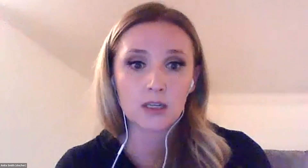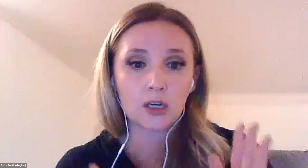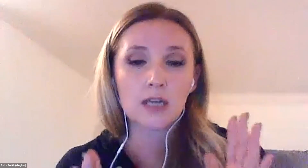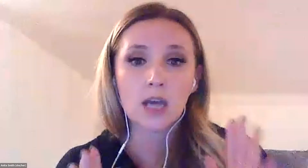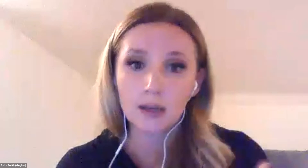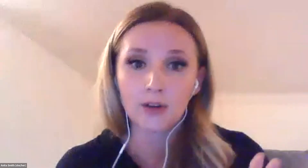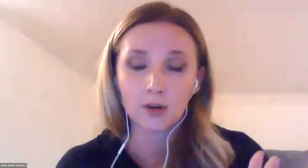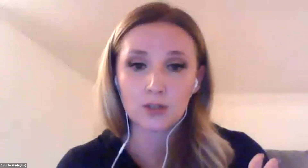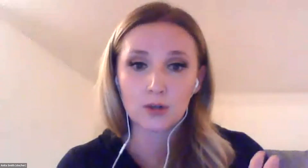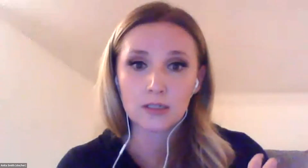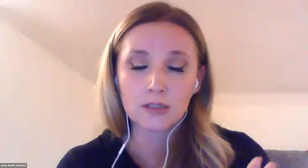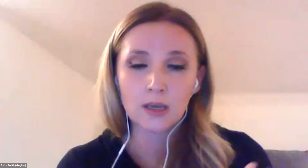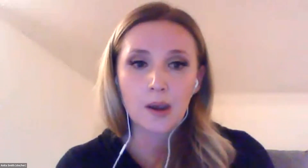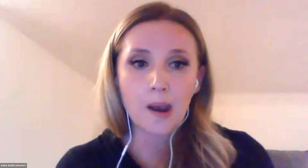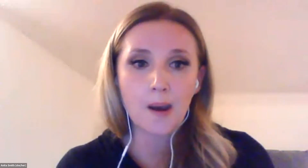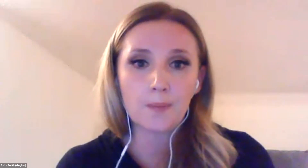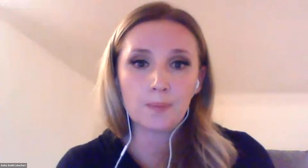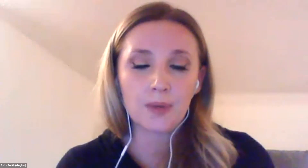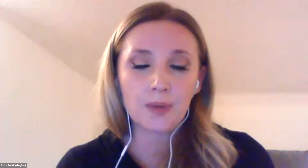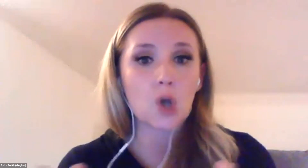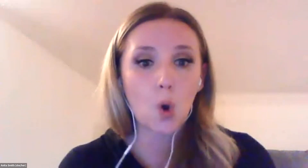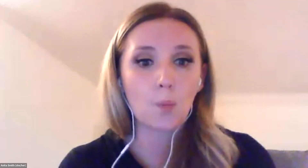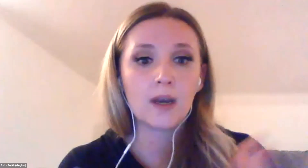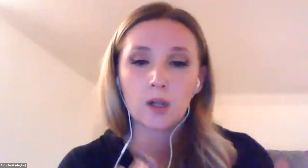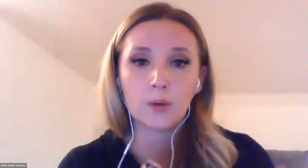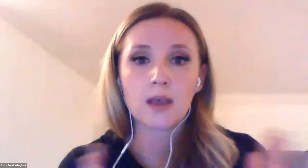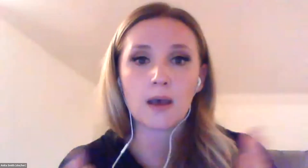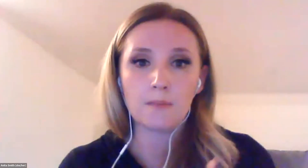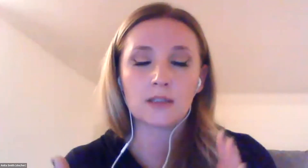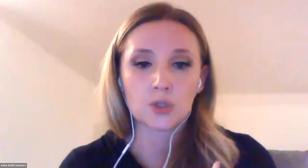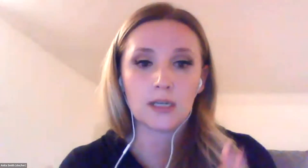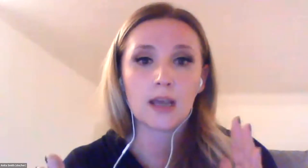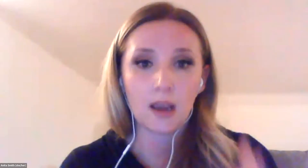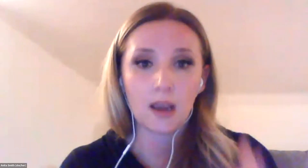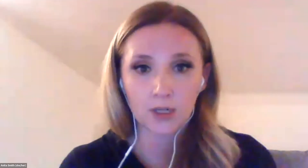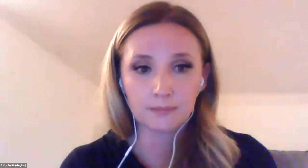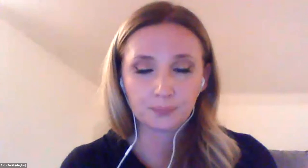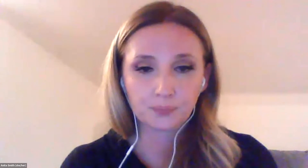and took a ton of our resources because we had to open and close a main street every day.